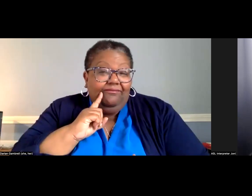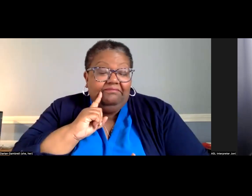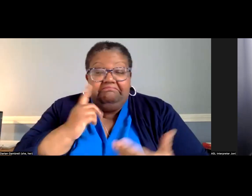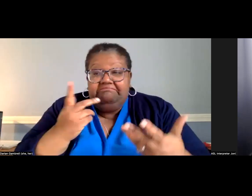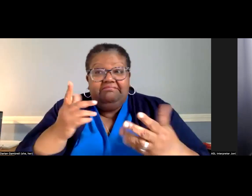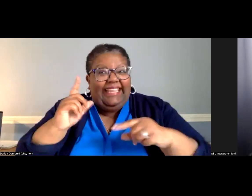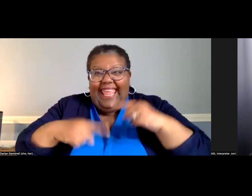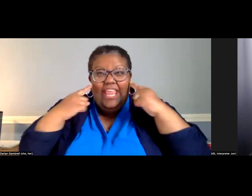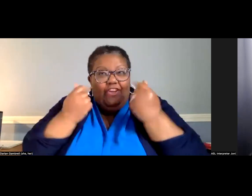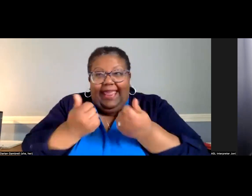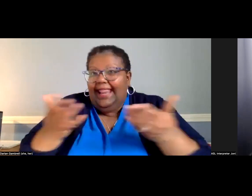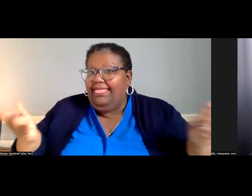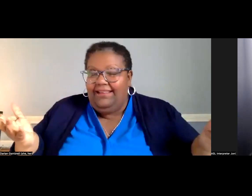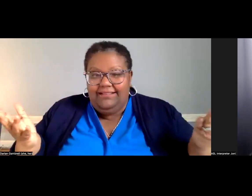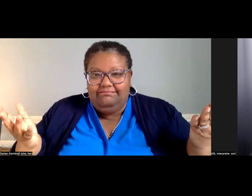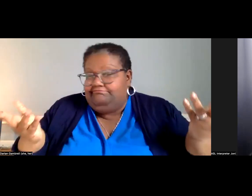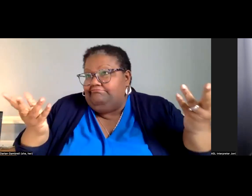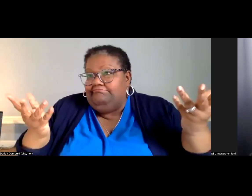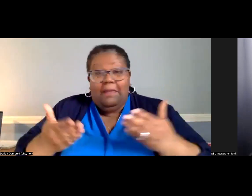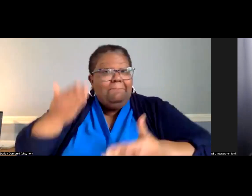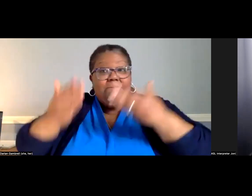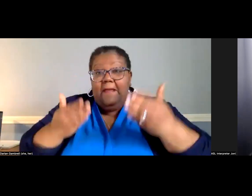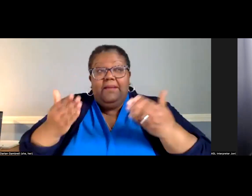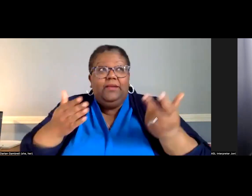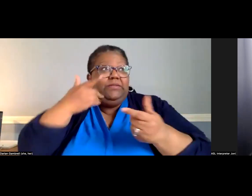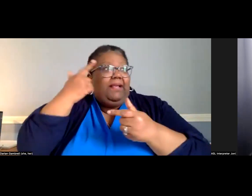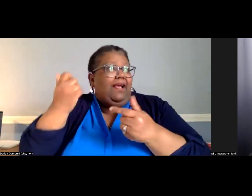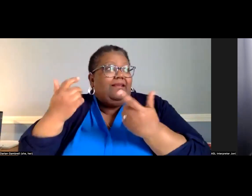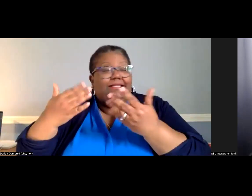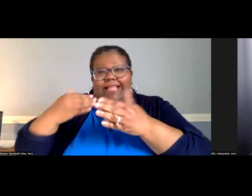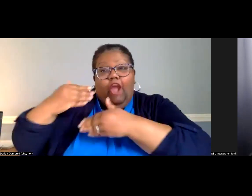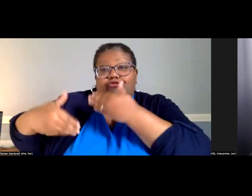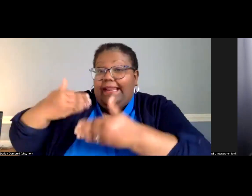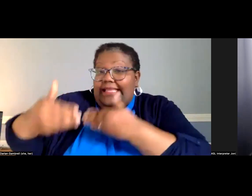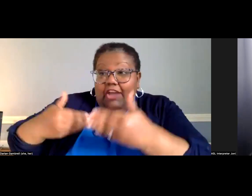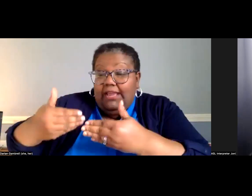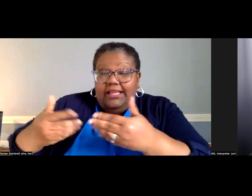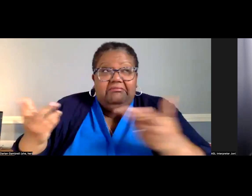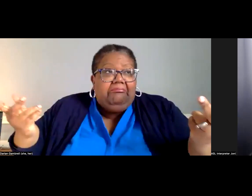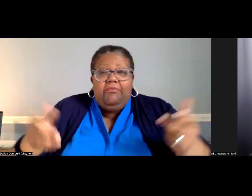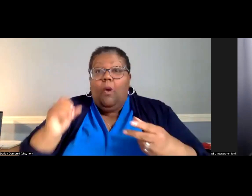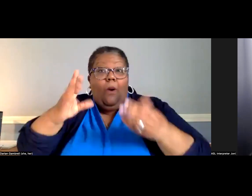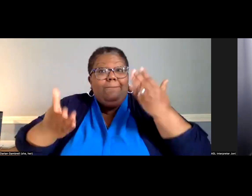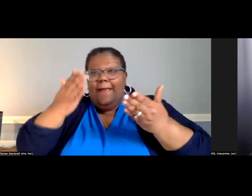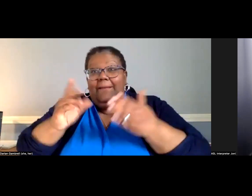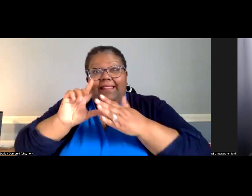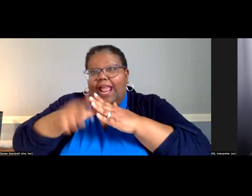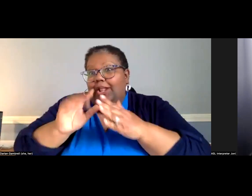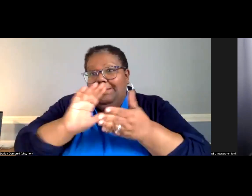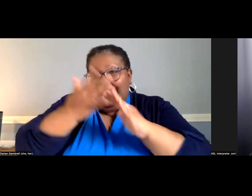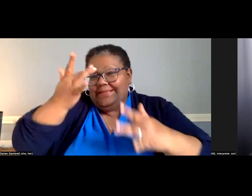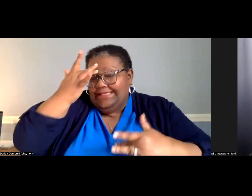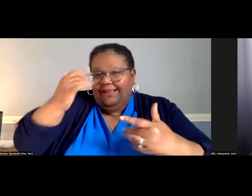could be someone who was born deaf who can't hear anything at all. perhaps it was hereditary perhaps